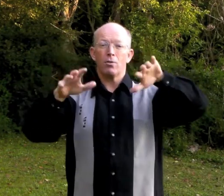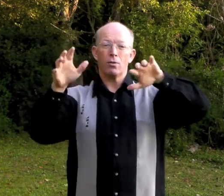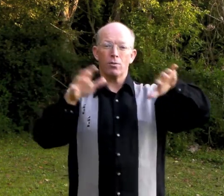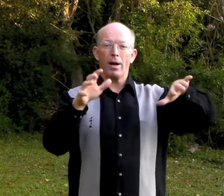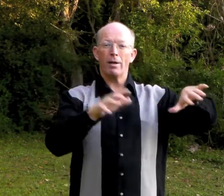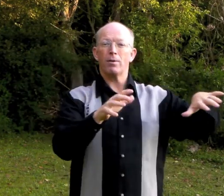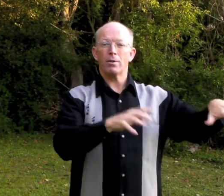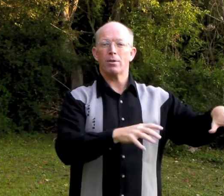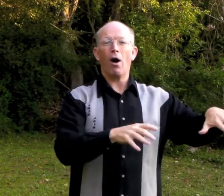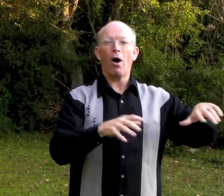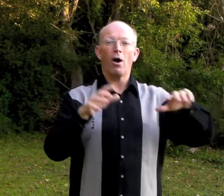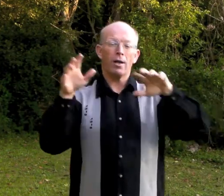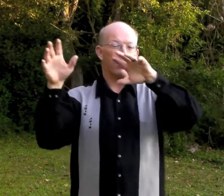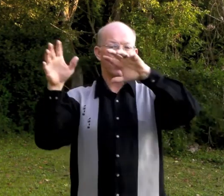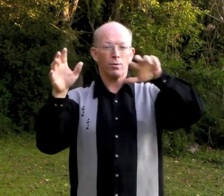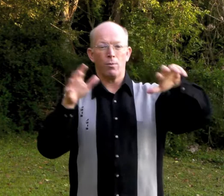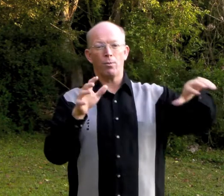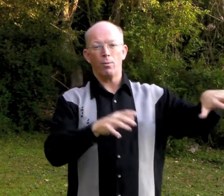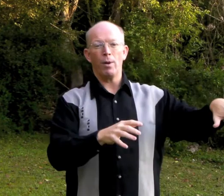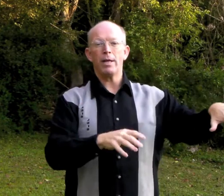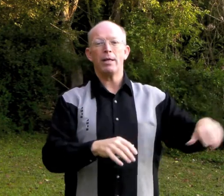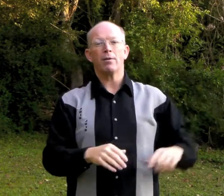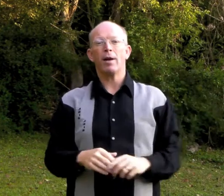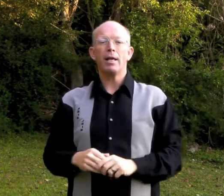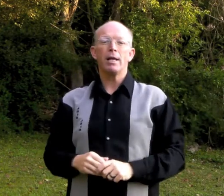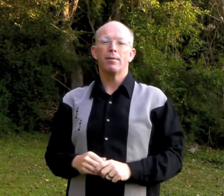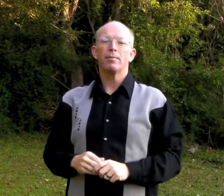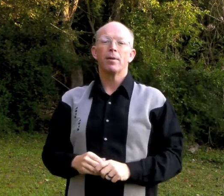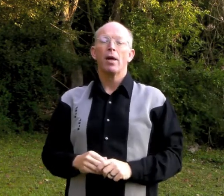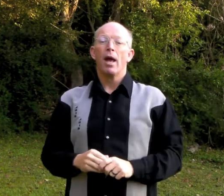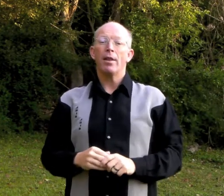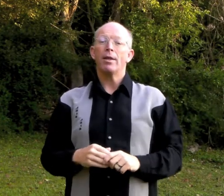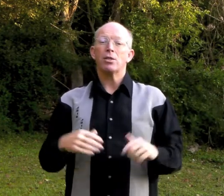You can do RAIN it is hard. Windy and RAINY.